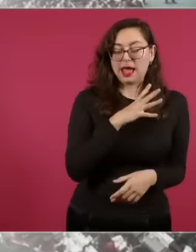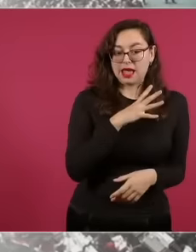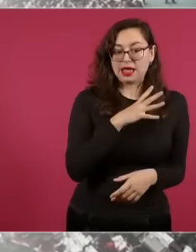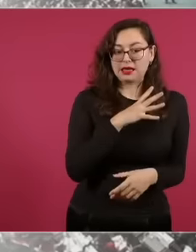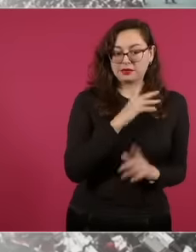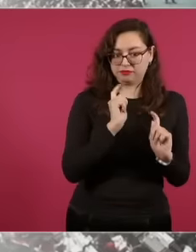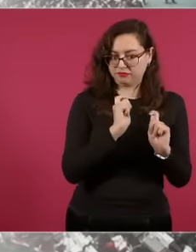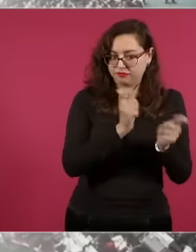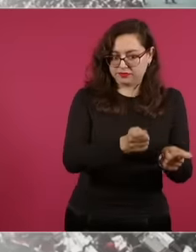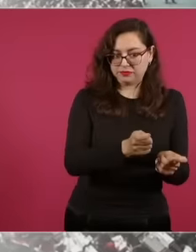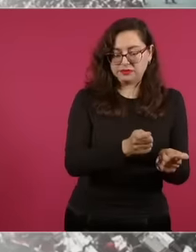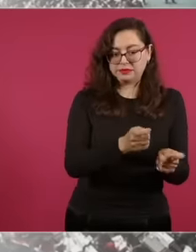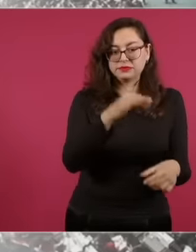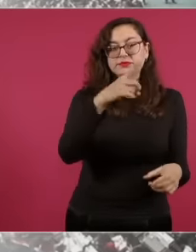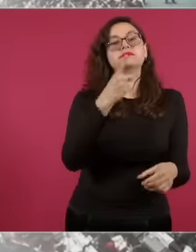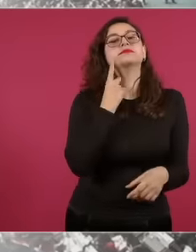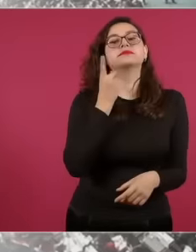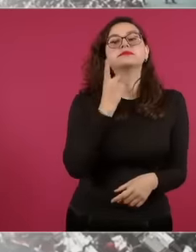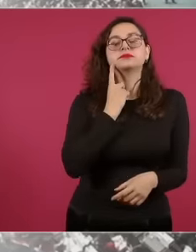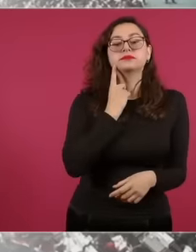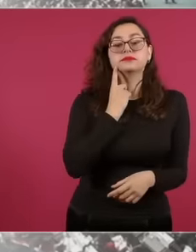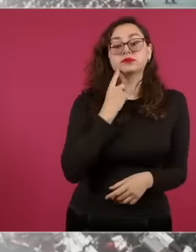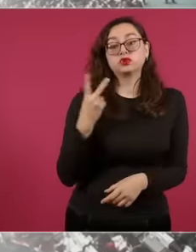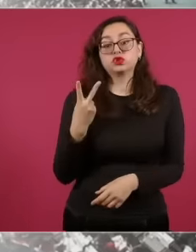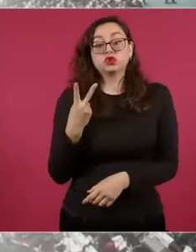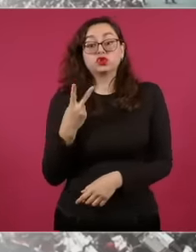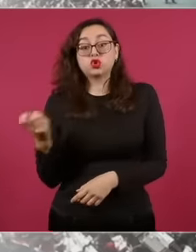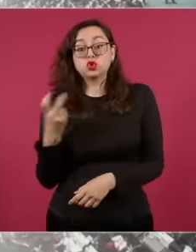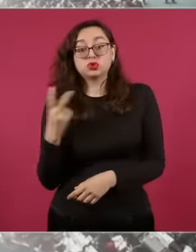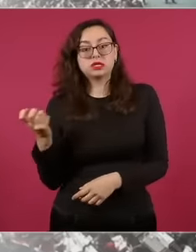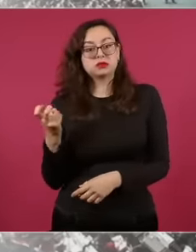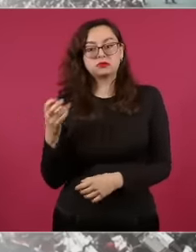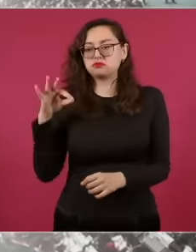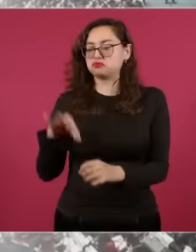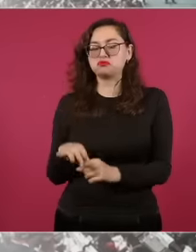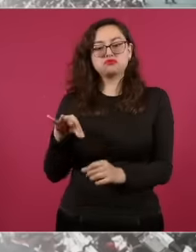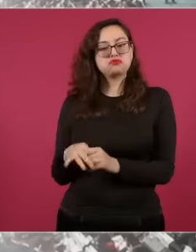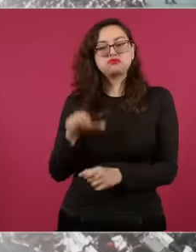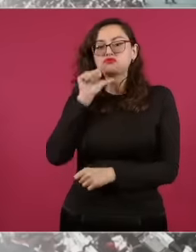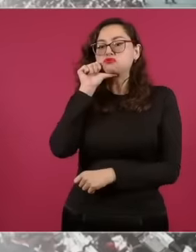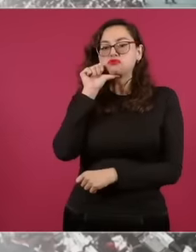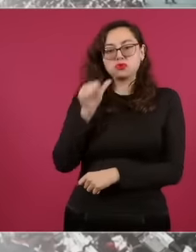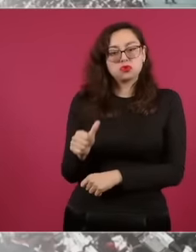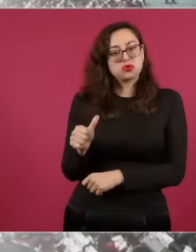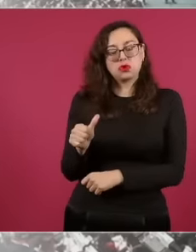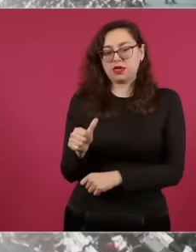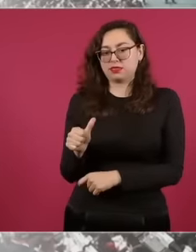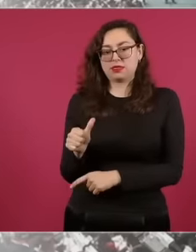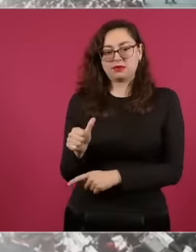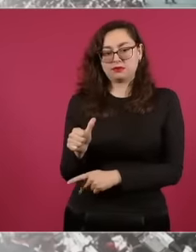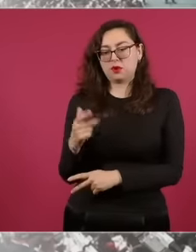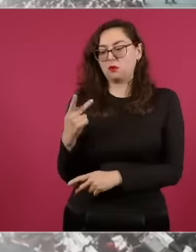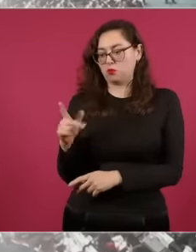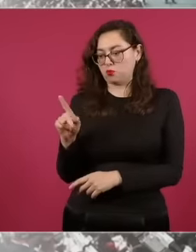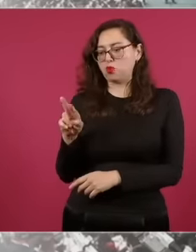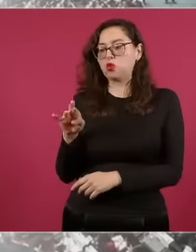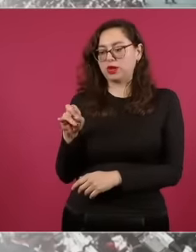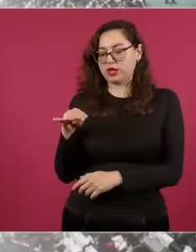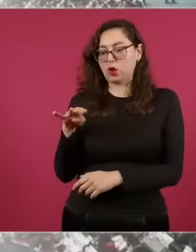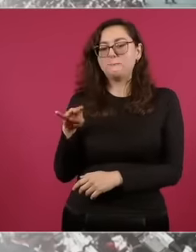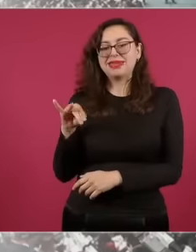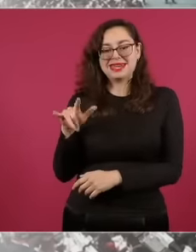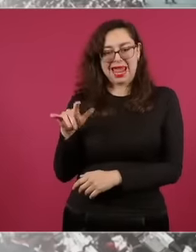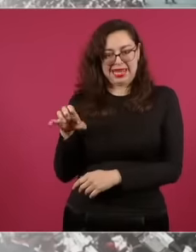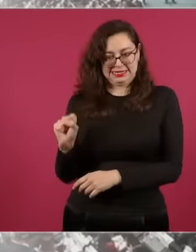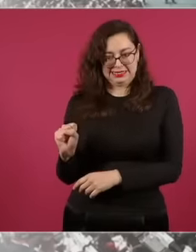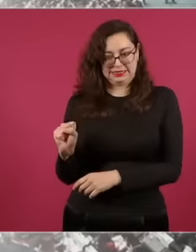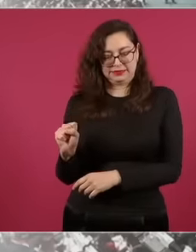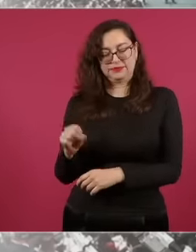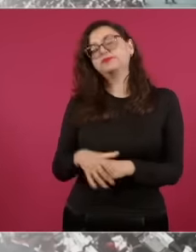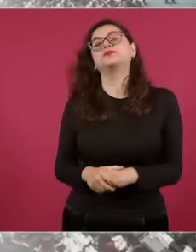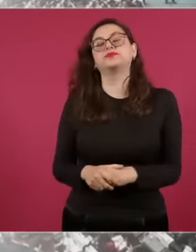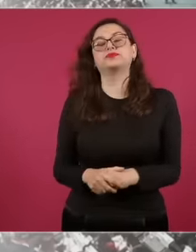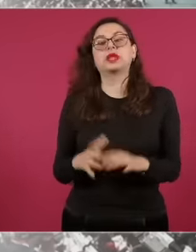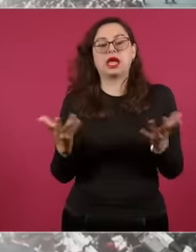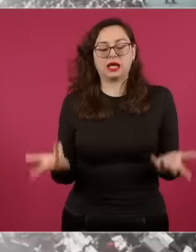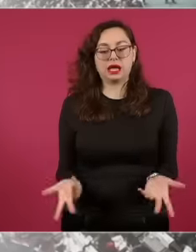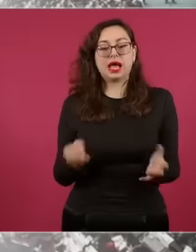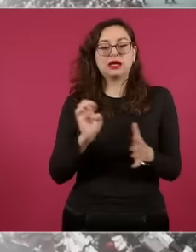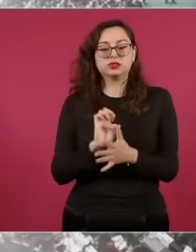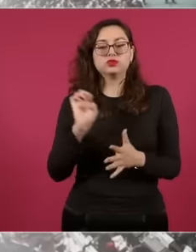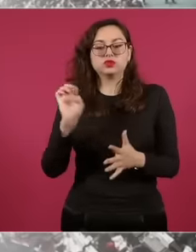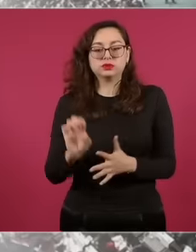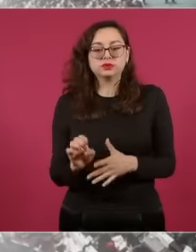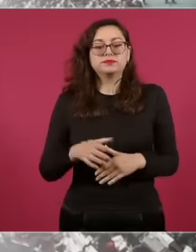the deputy and 200 for this pl, then the national vote is divided among the